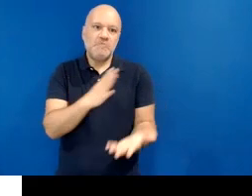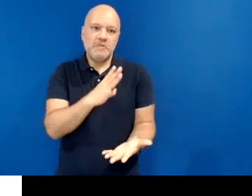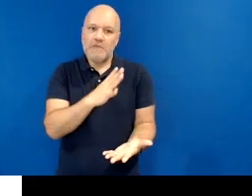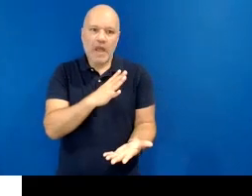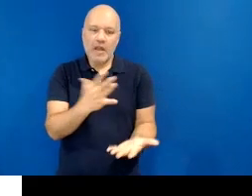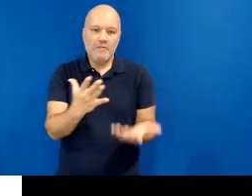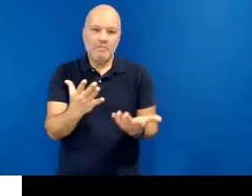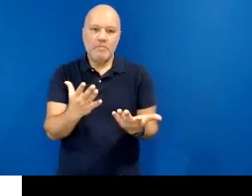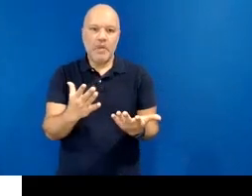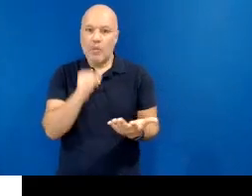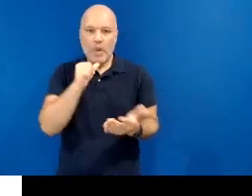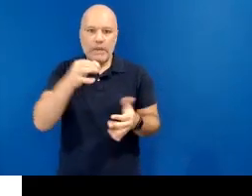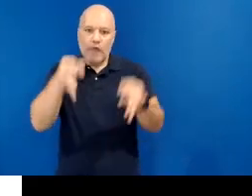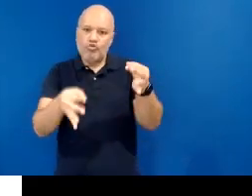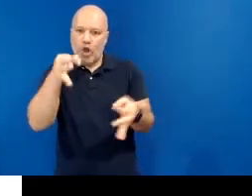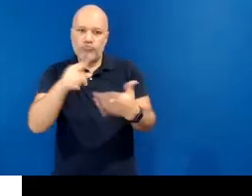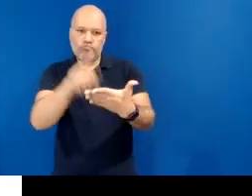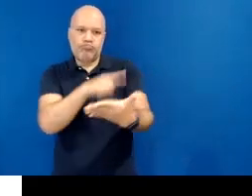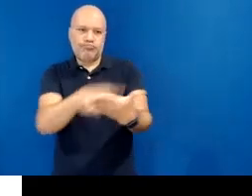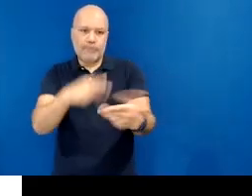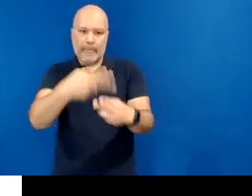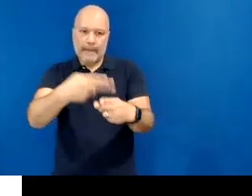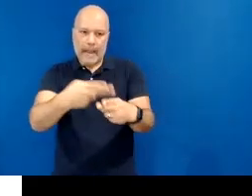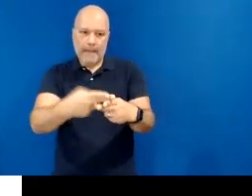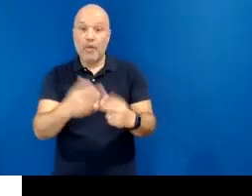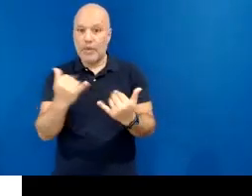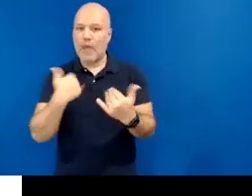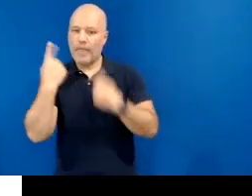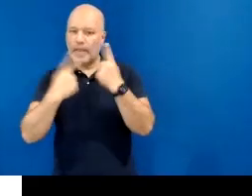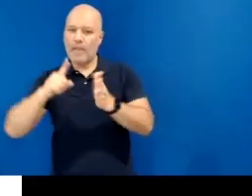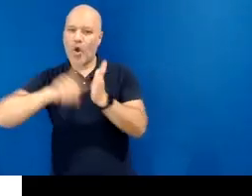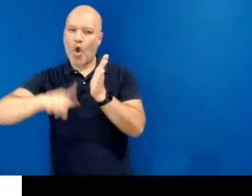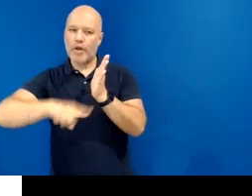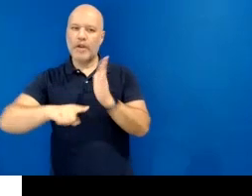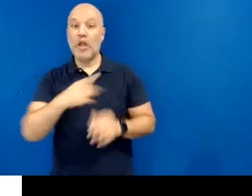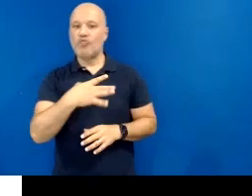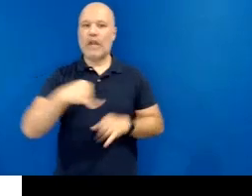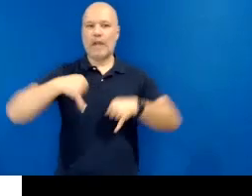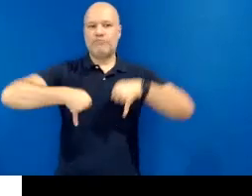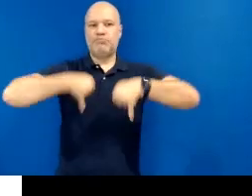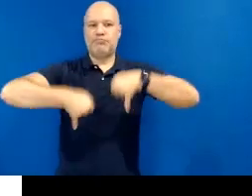Or we're not judging that name, but it's Melissa and she likes to wear high heels right when she goes out at night.